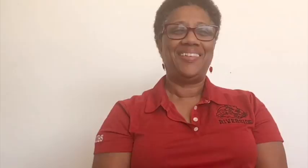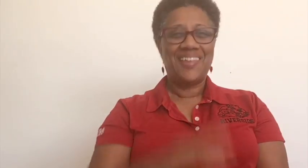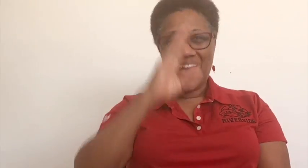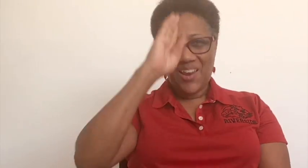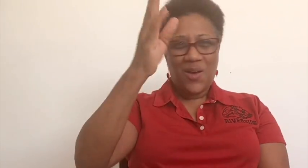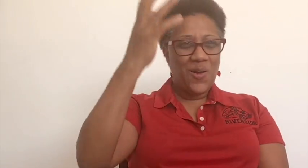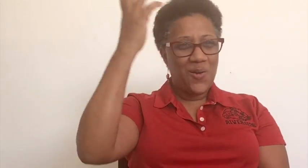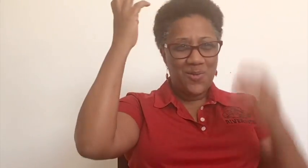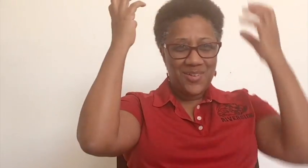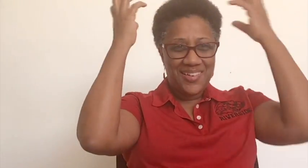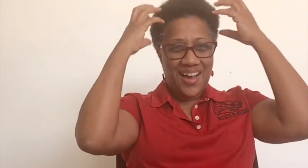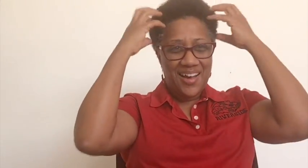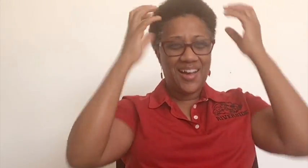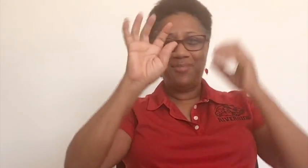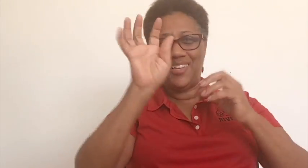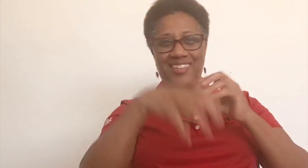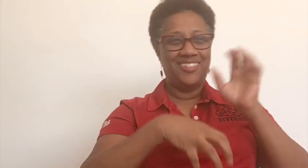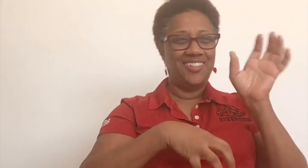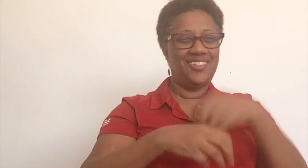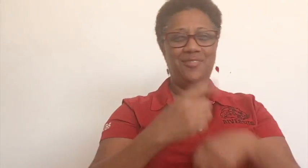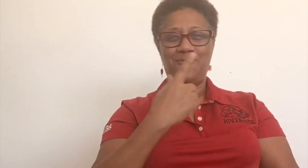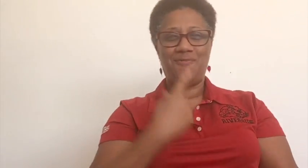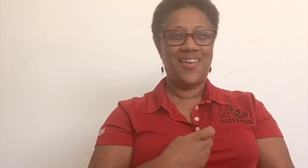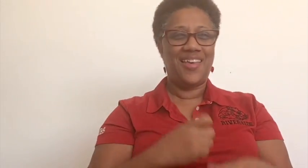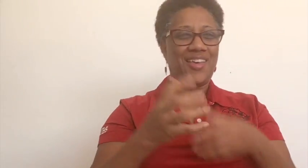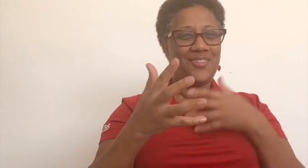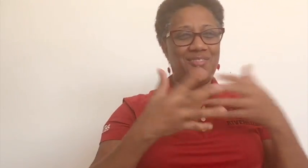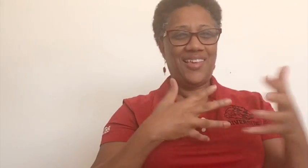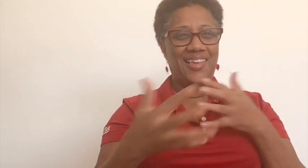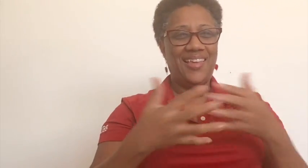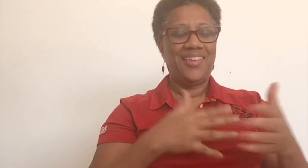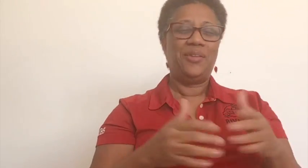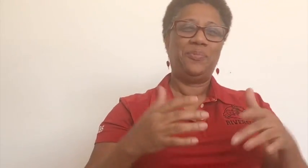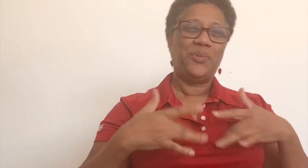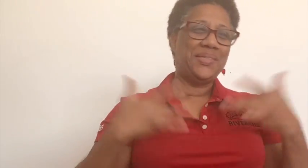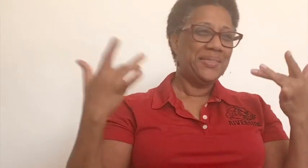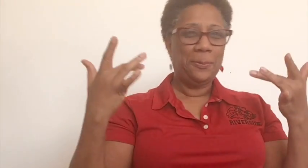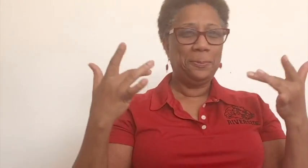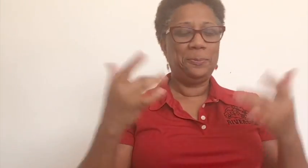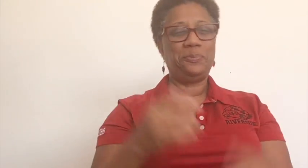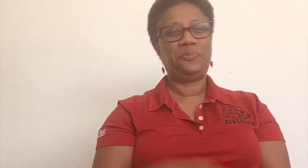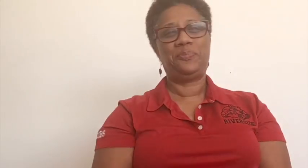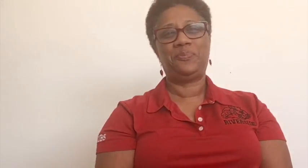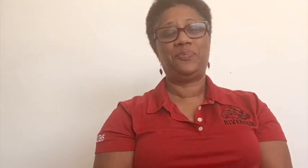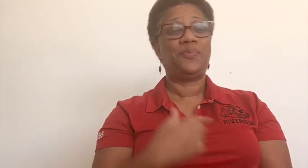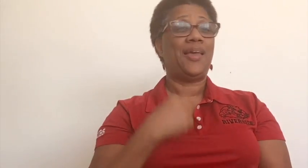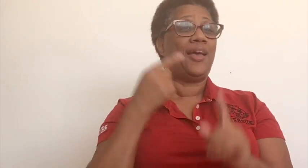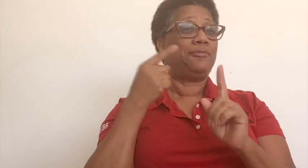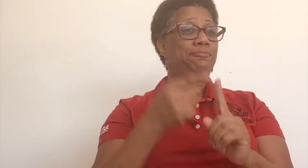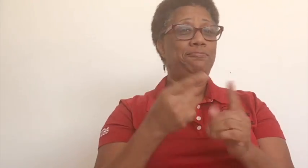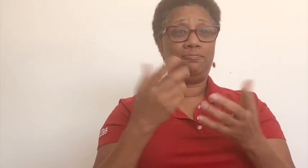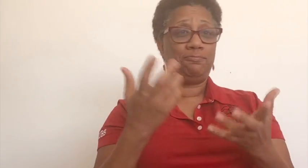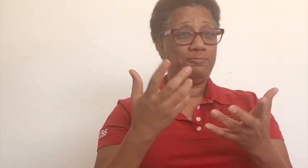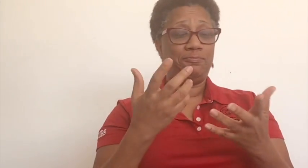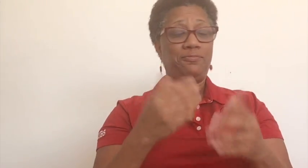Something important just came up hello Cubs Scarlet and Gray. What is up?